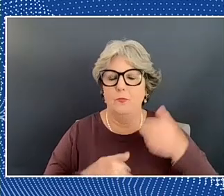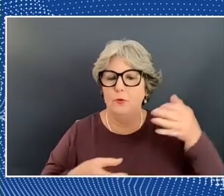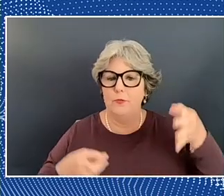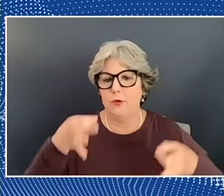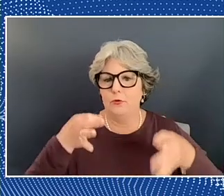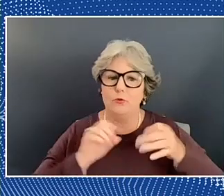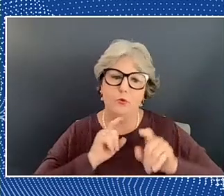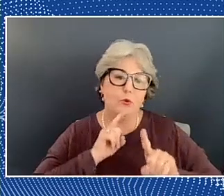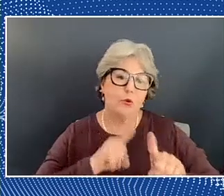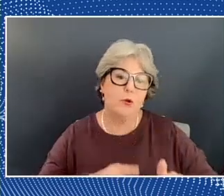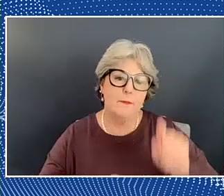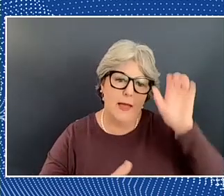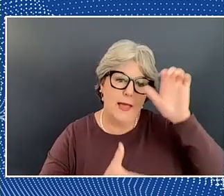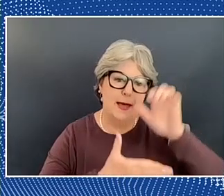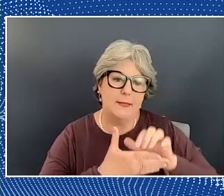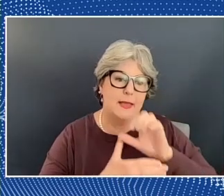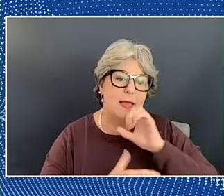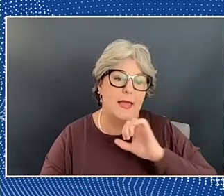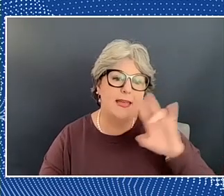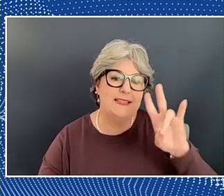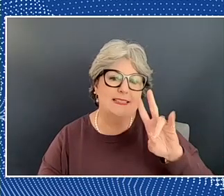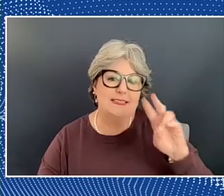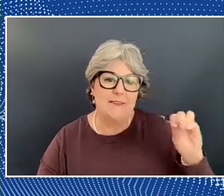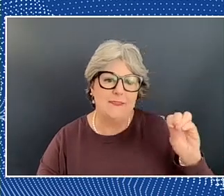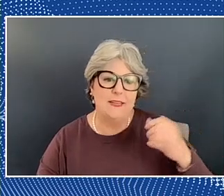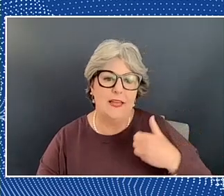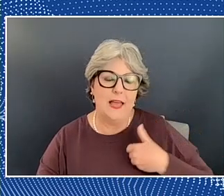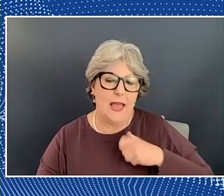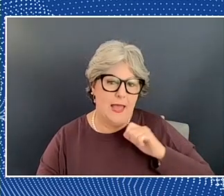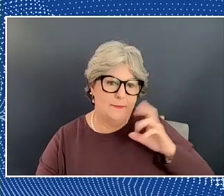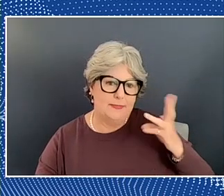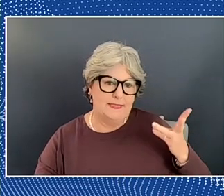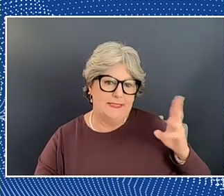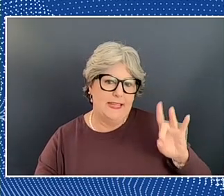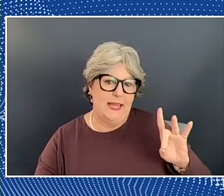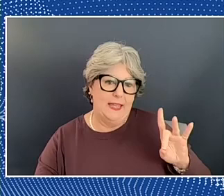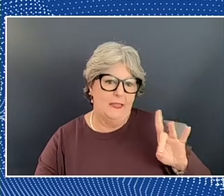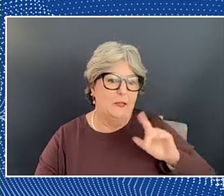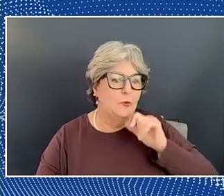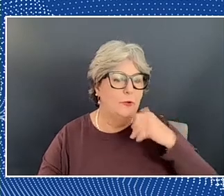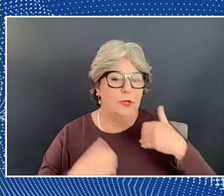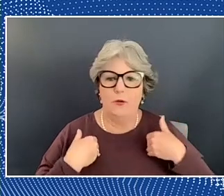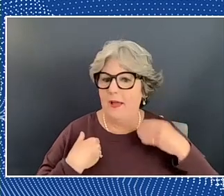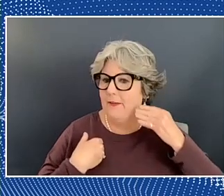My husband is 70 years old and I'm 68. We no longer own a home, nor can we get a